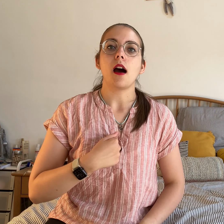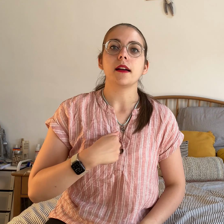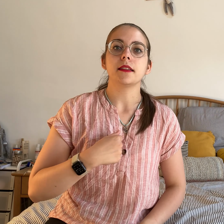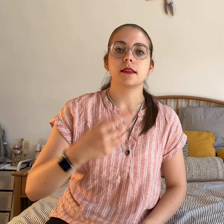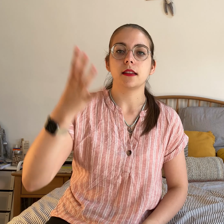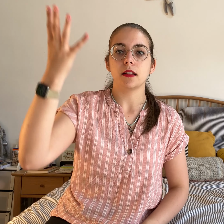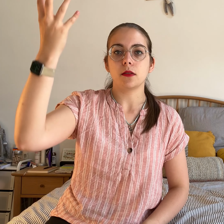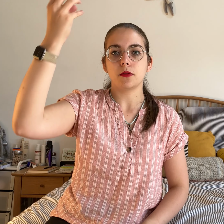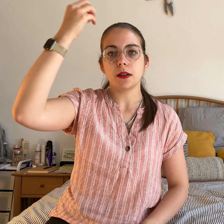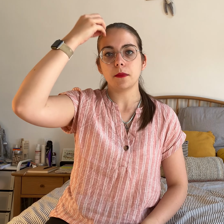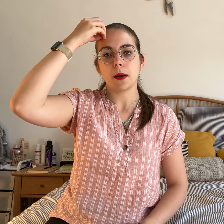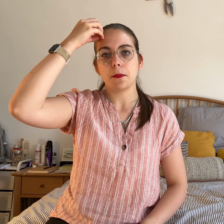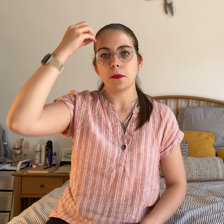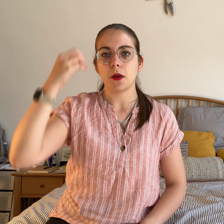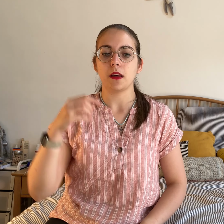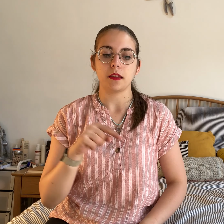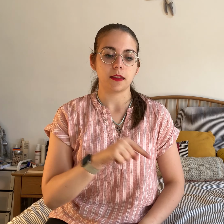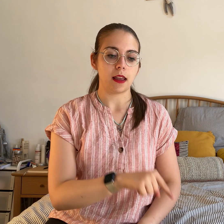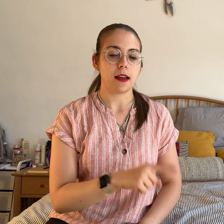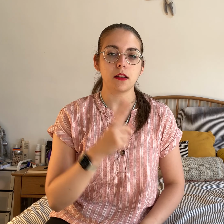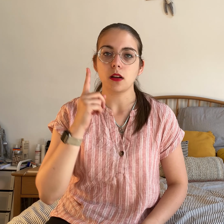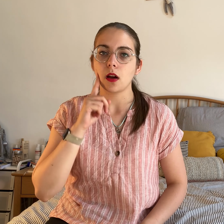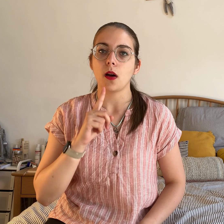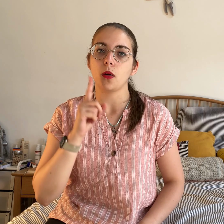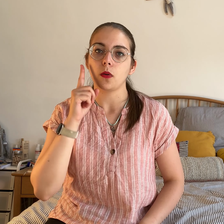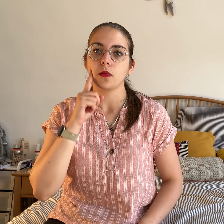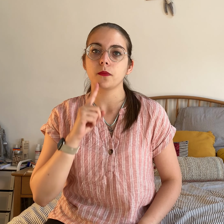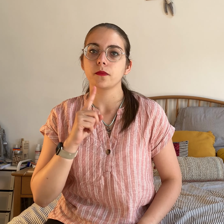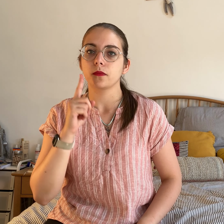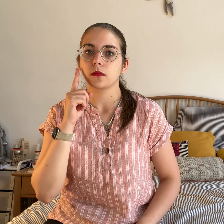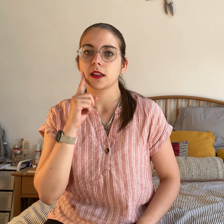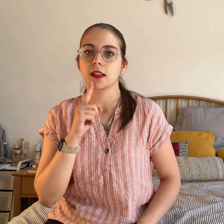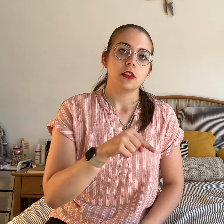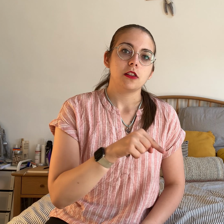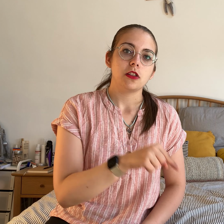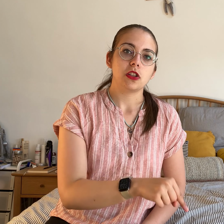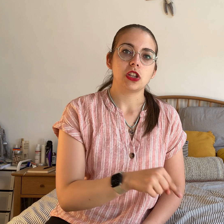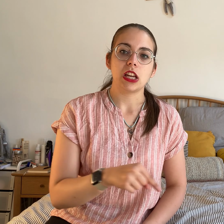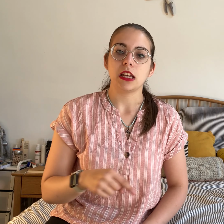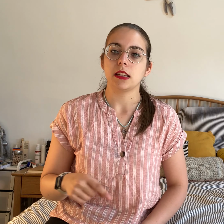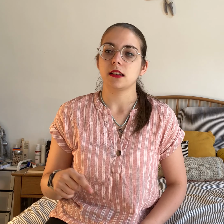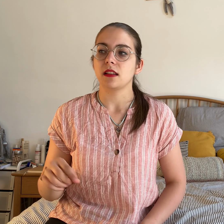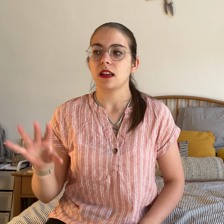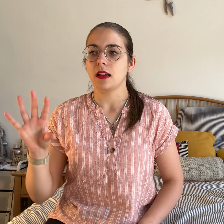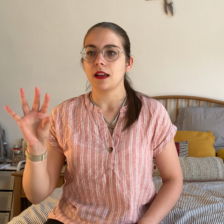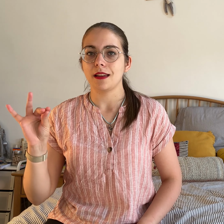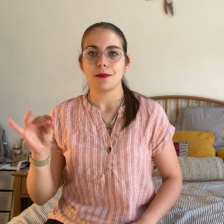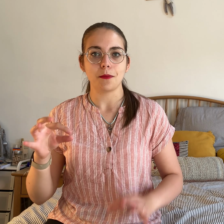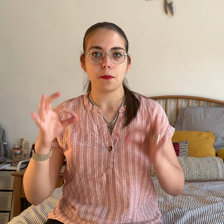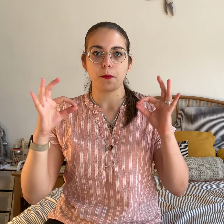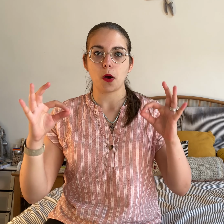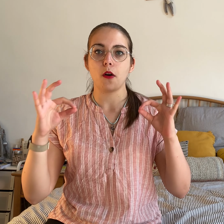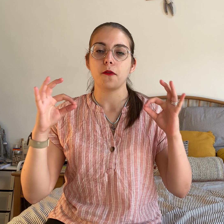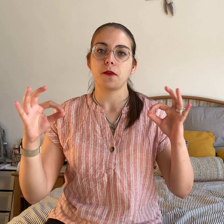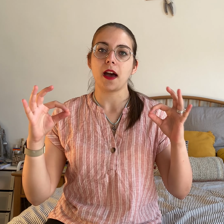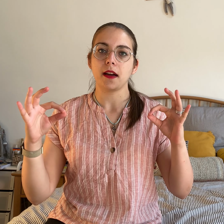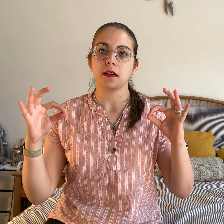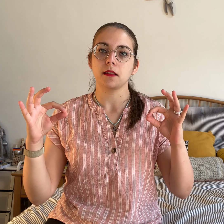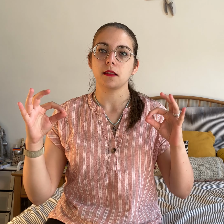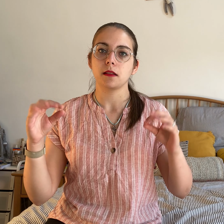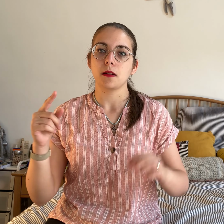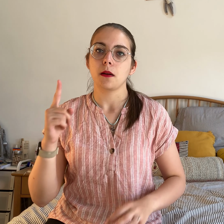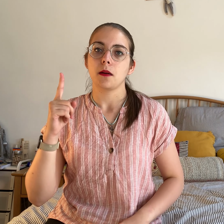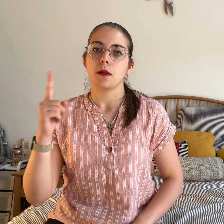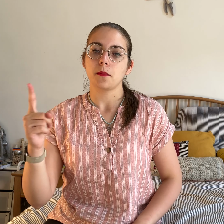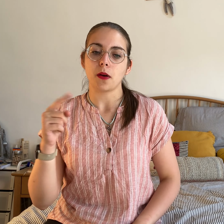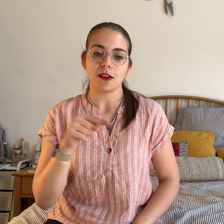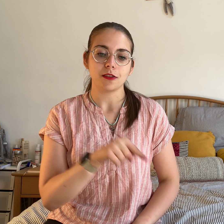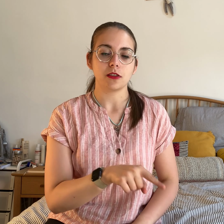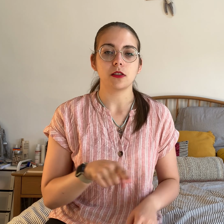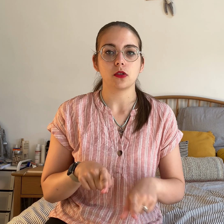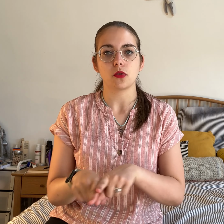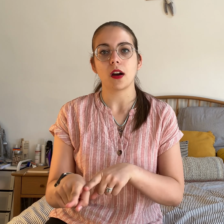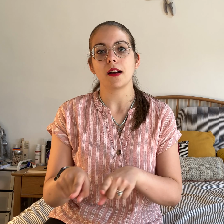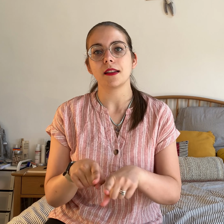I still remember that girl. She's imperfect, but she tries.